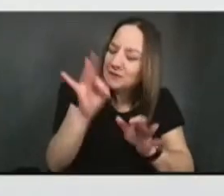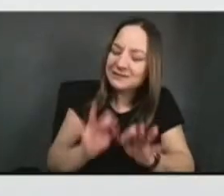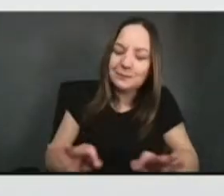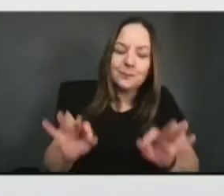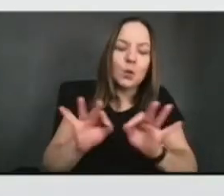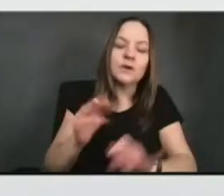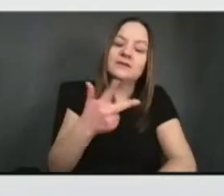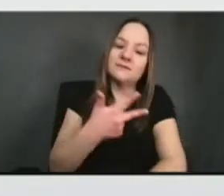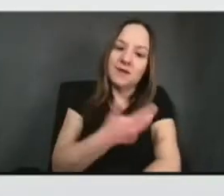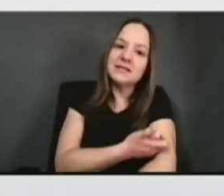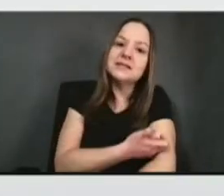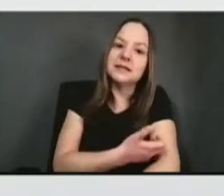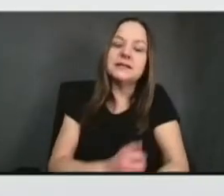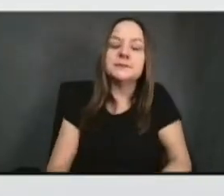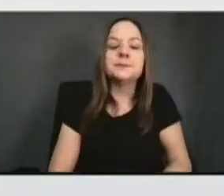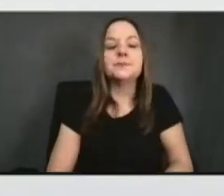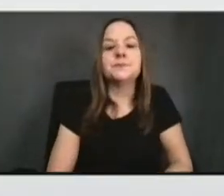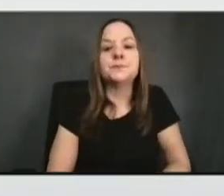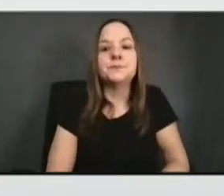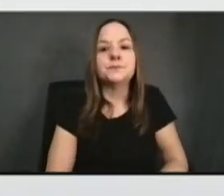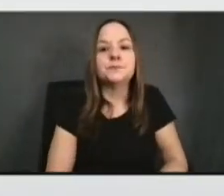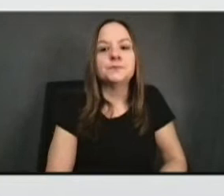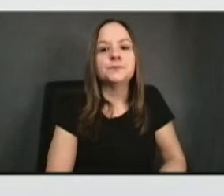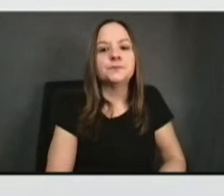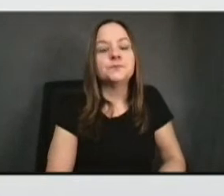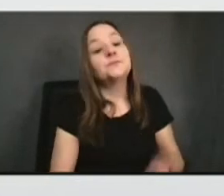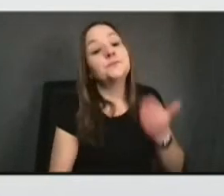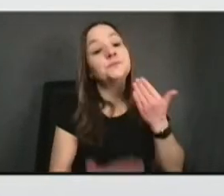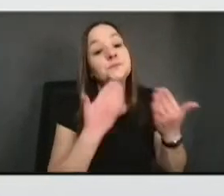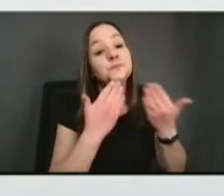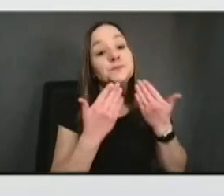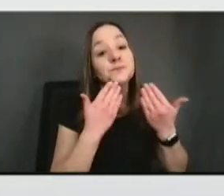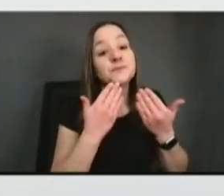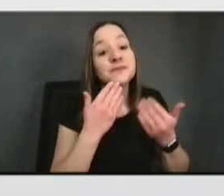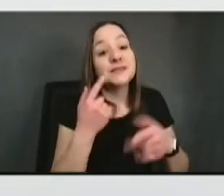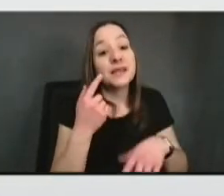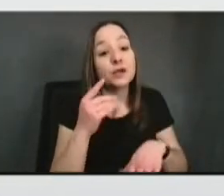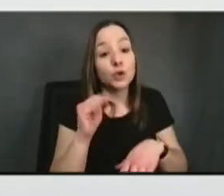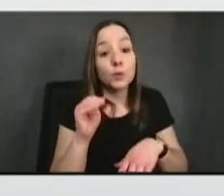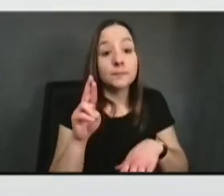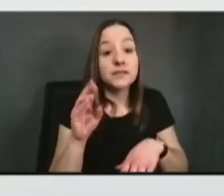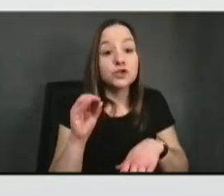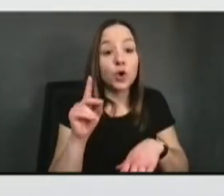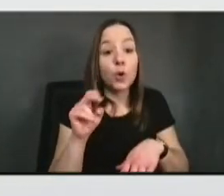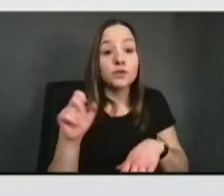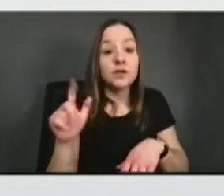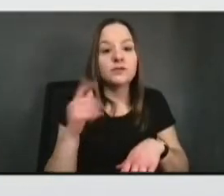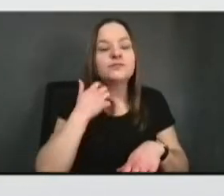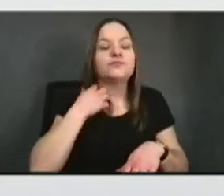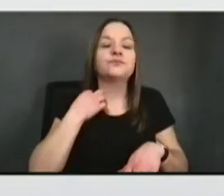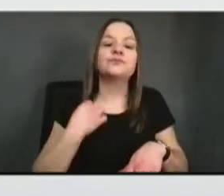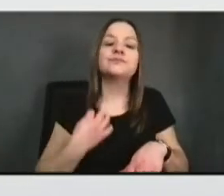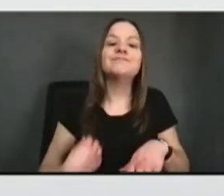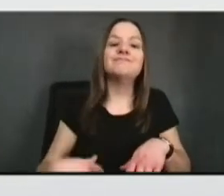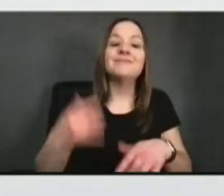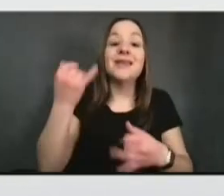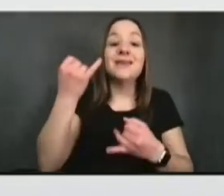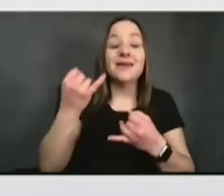information about about getting vaccinated. Thank you, Mr